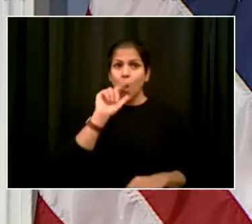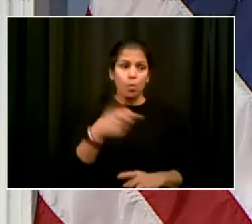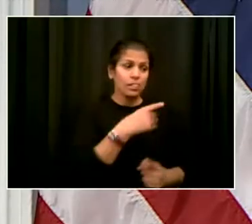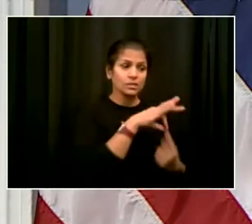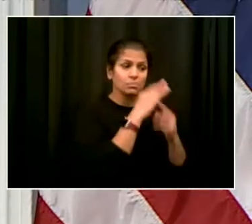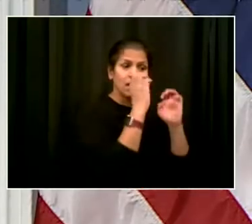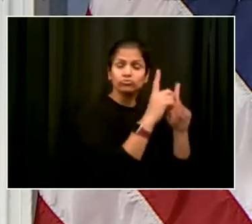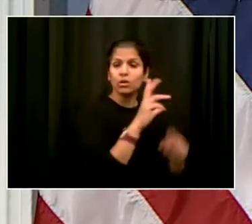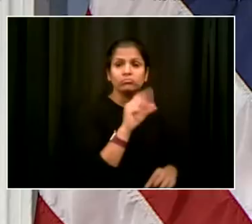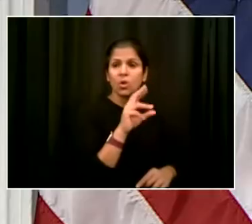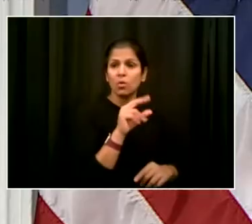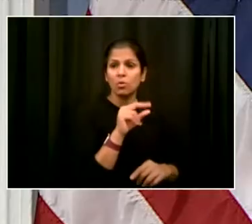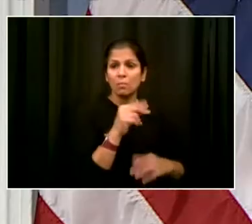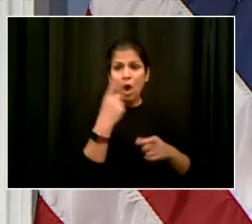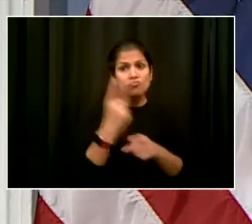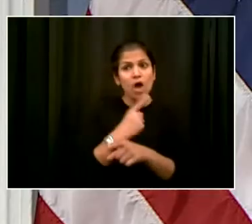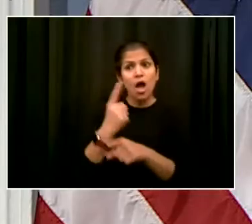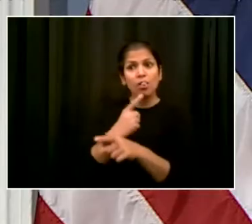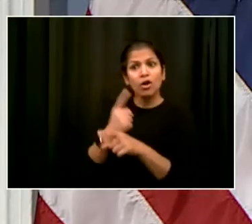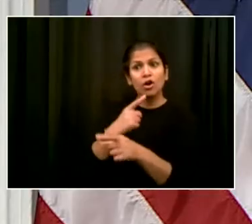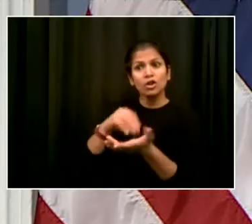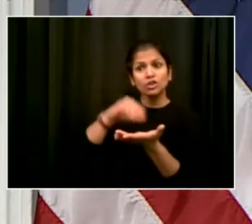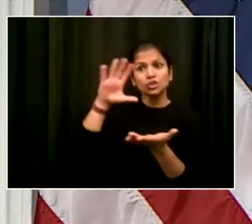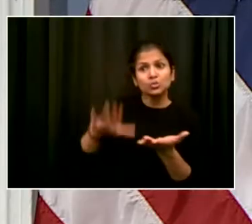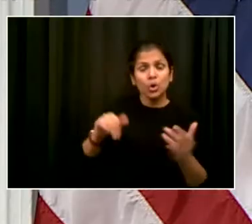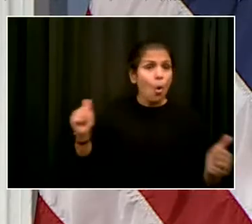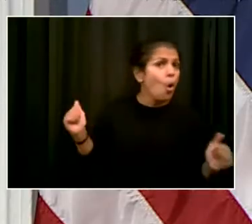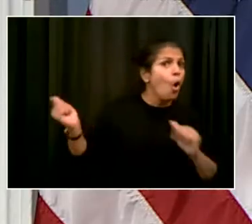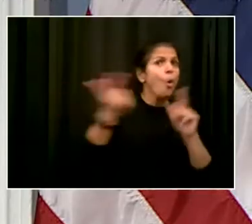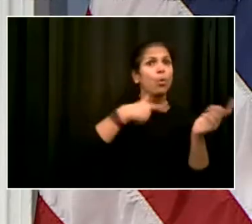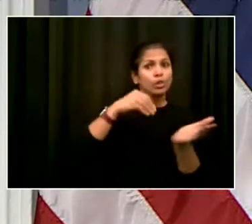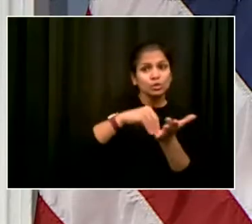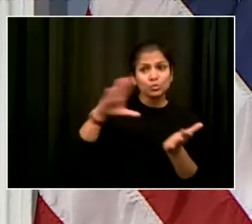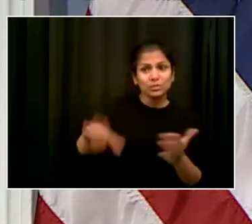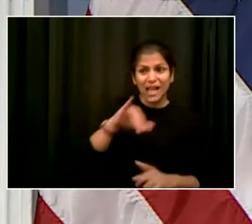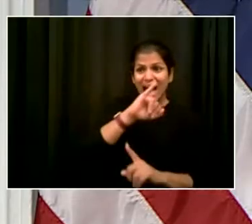FOR EVERY STUDENT? NOT WHETHER OR NOT THEY ARE